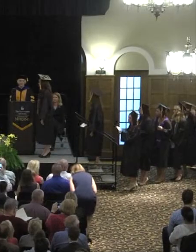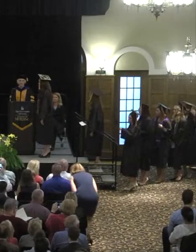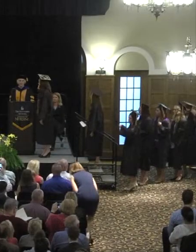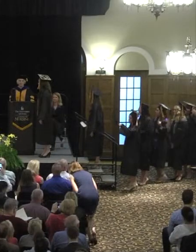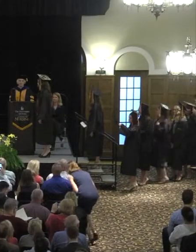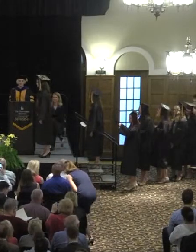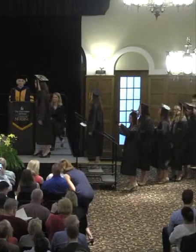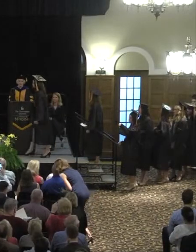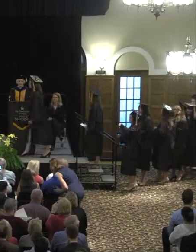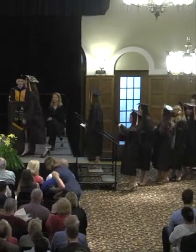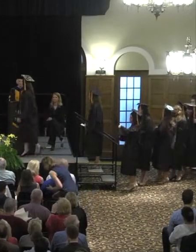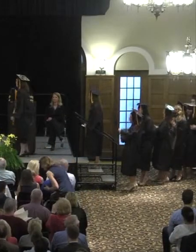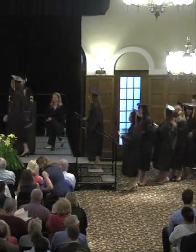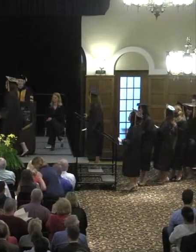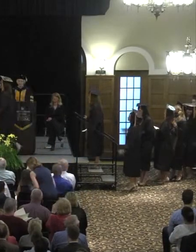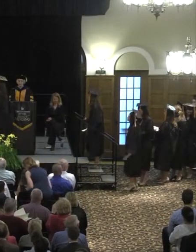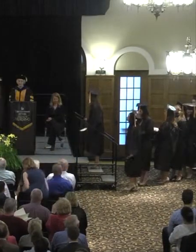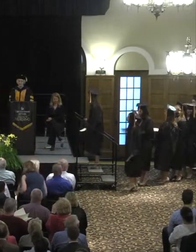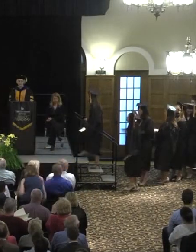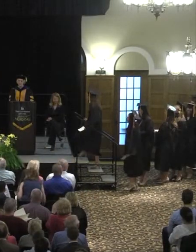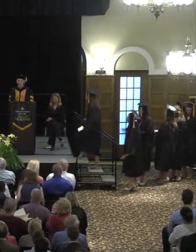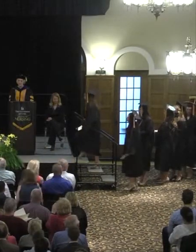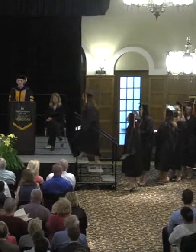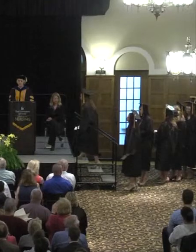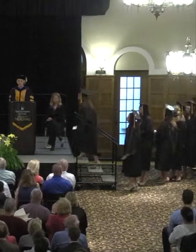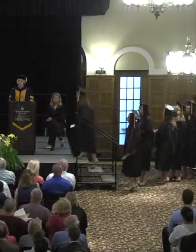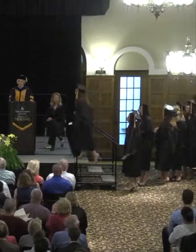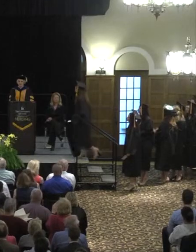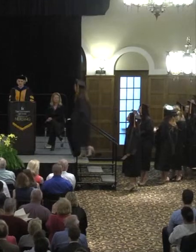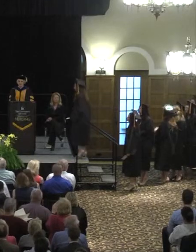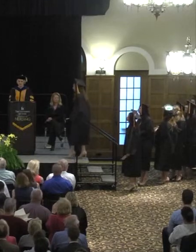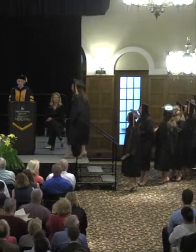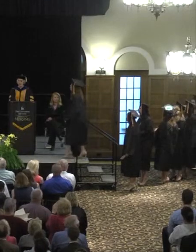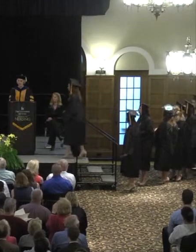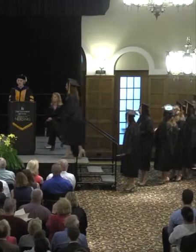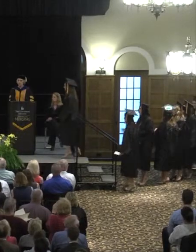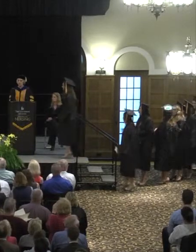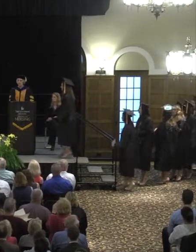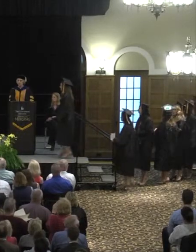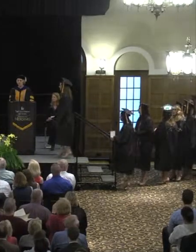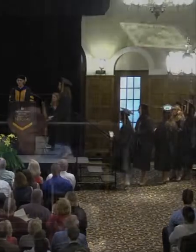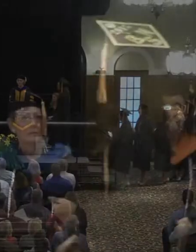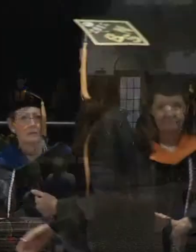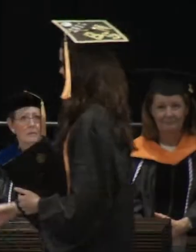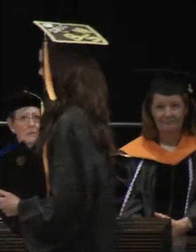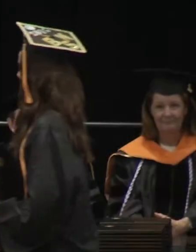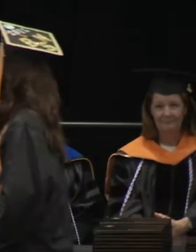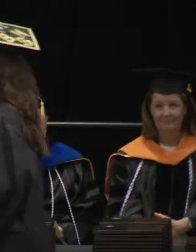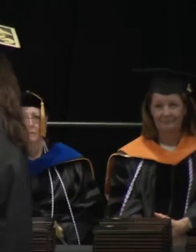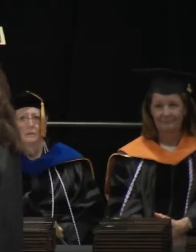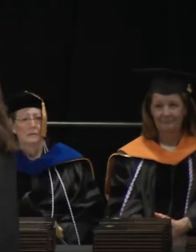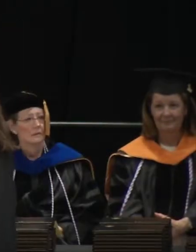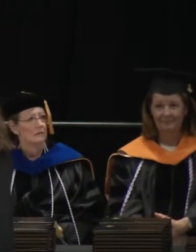Kate Walsh, BSN, Bachelor of Science in Nursing, with University Honors.